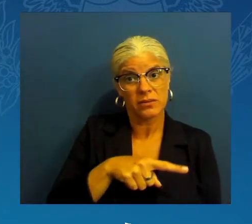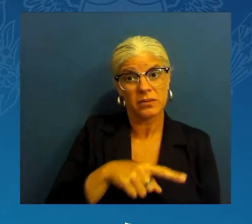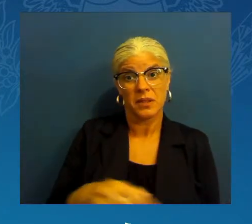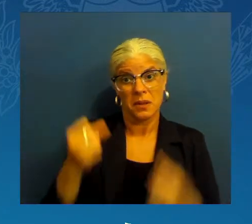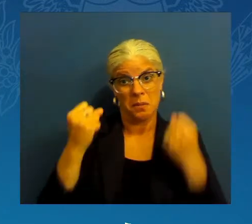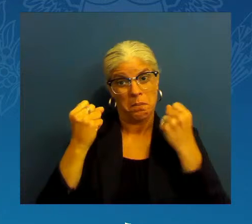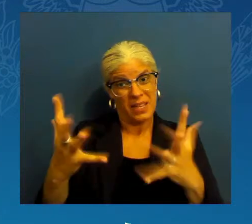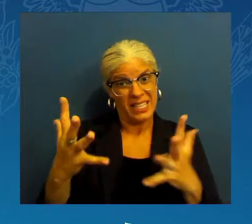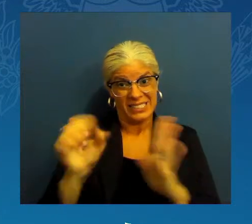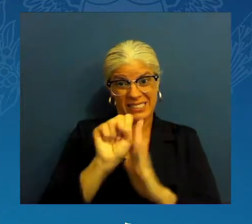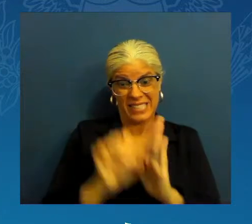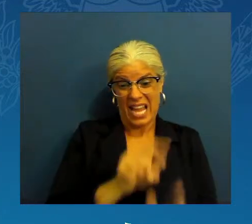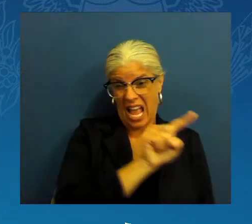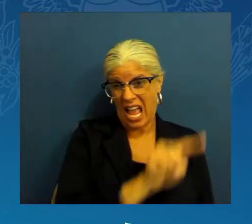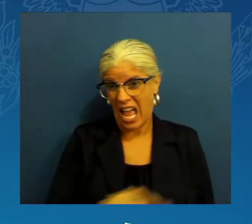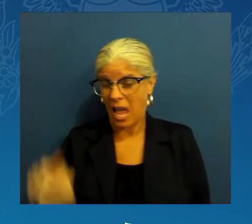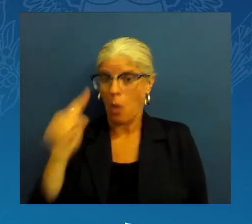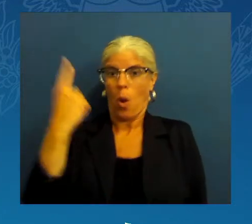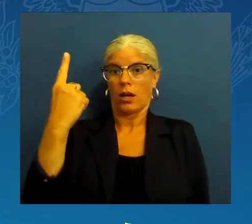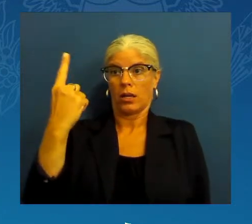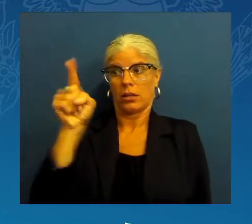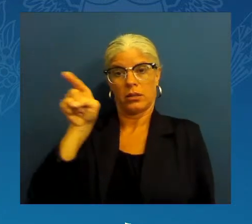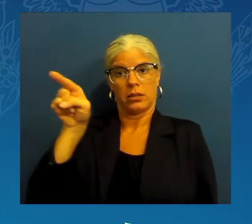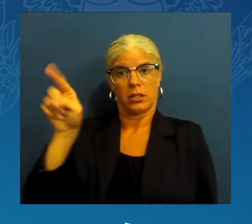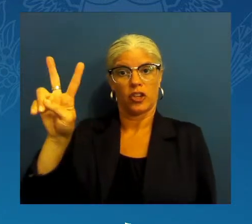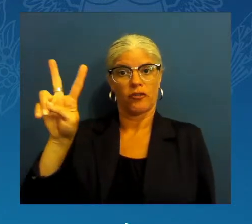many with no exception even for rape and incest.